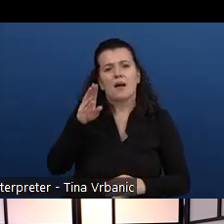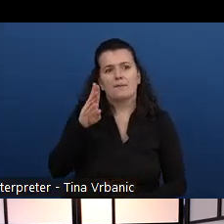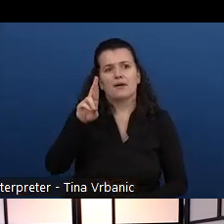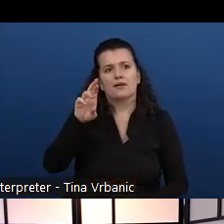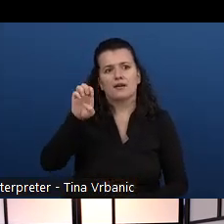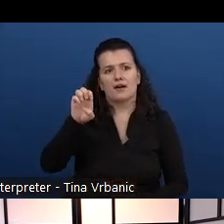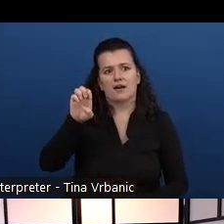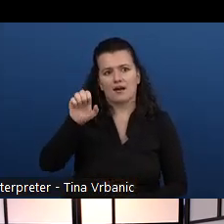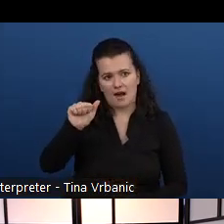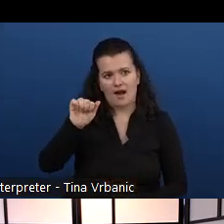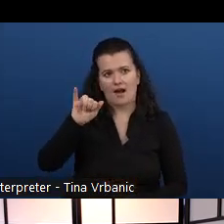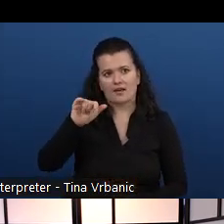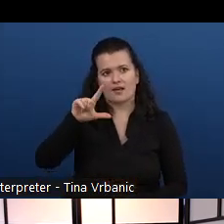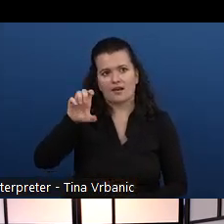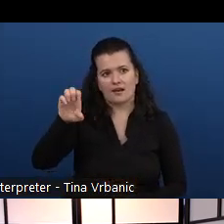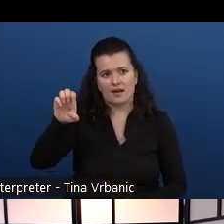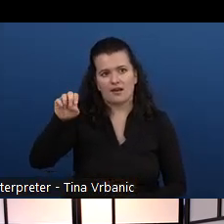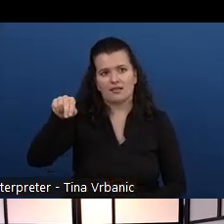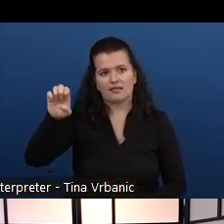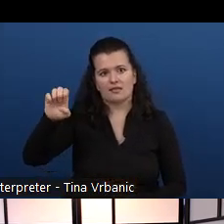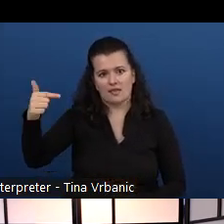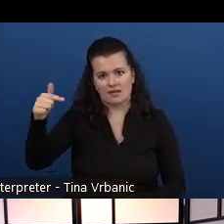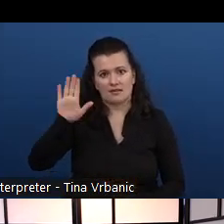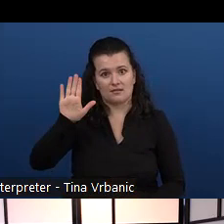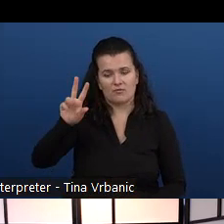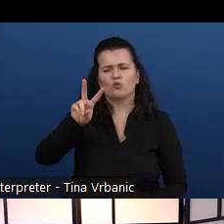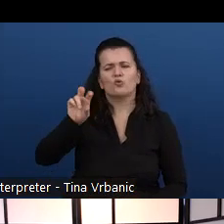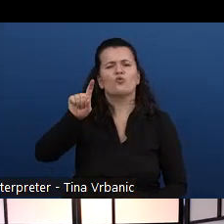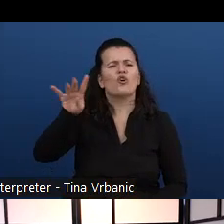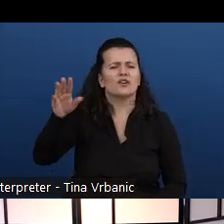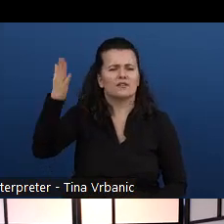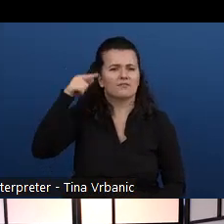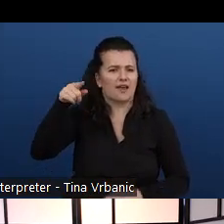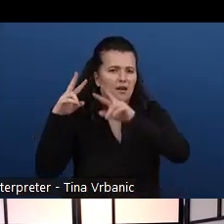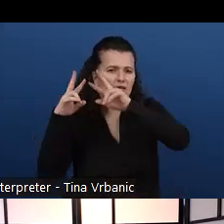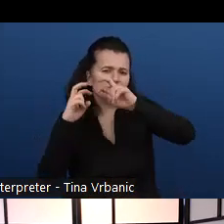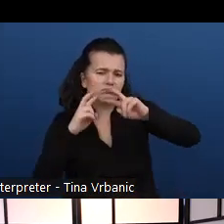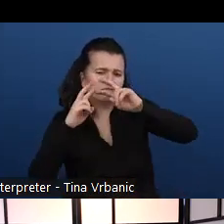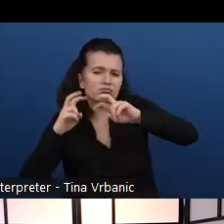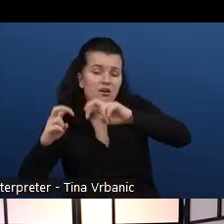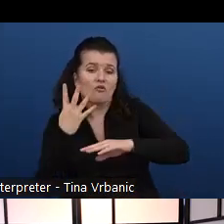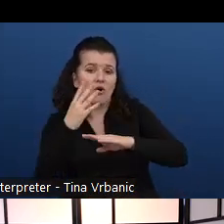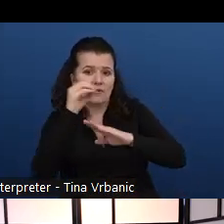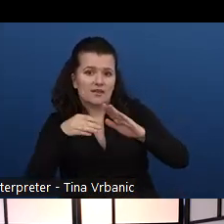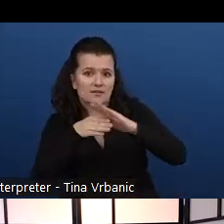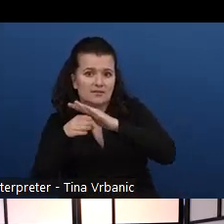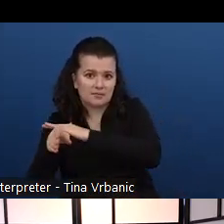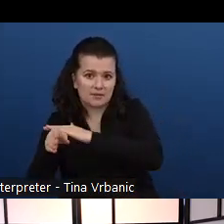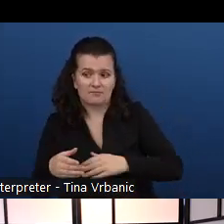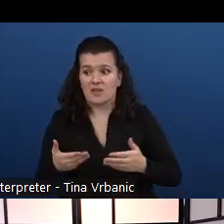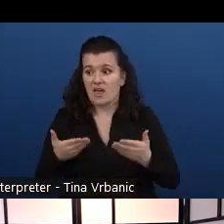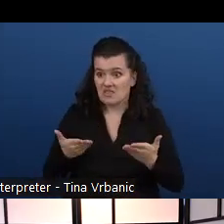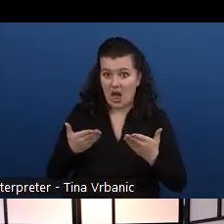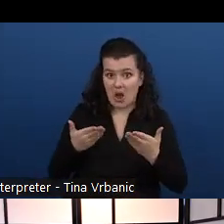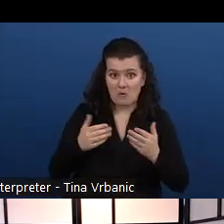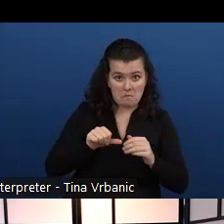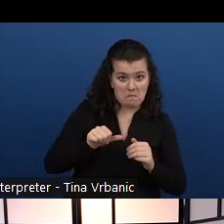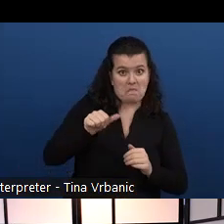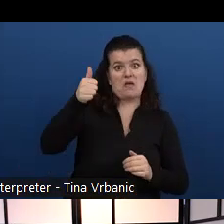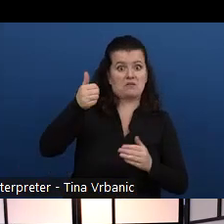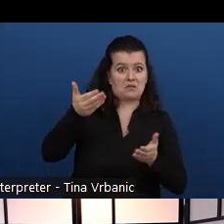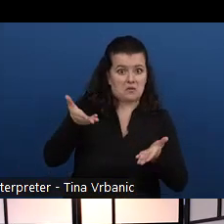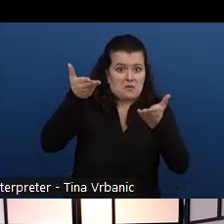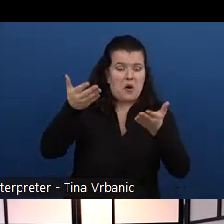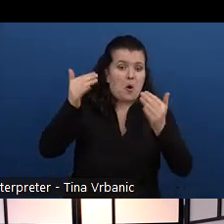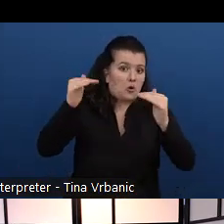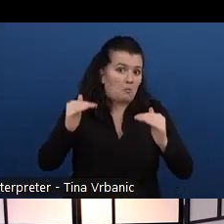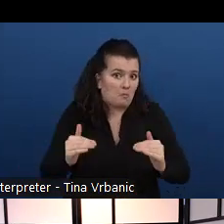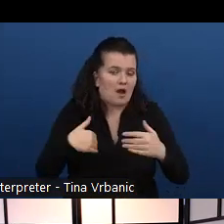I don't know that it's better today.